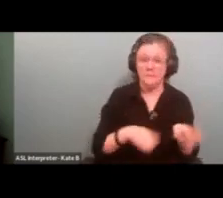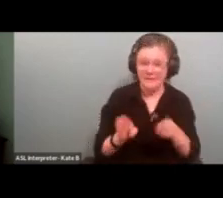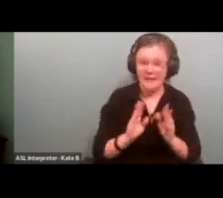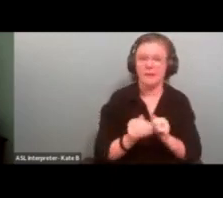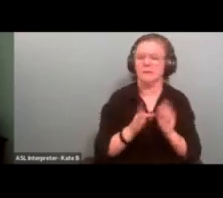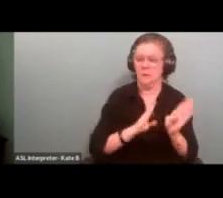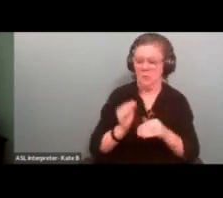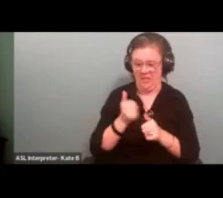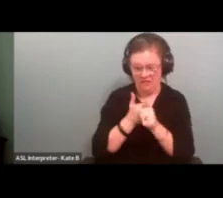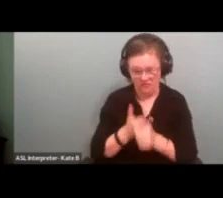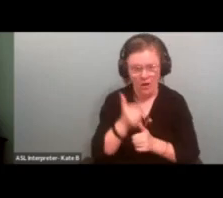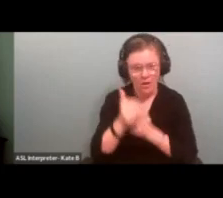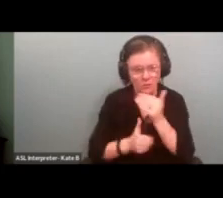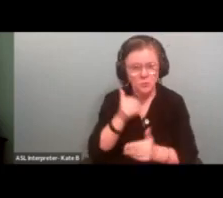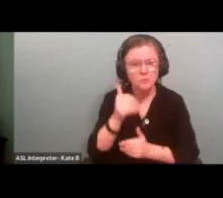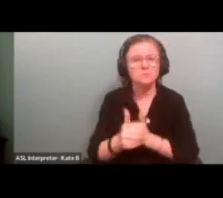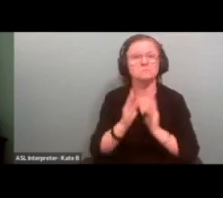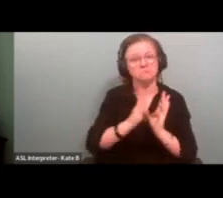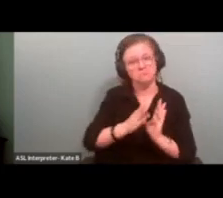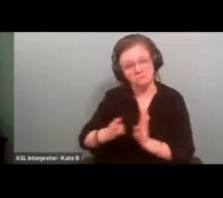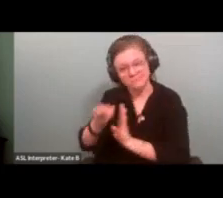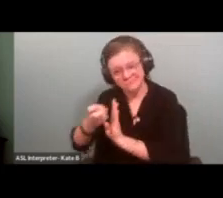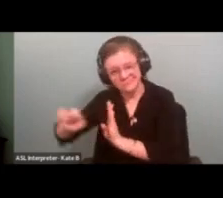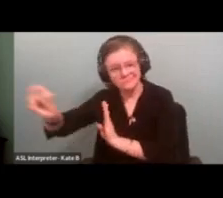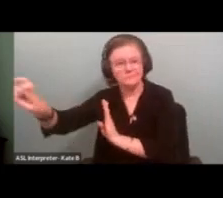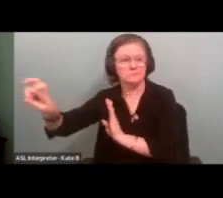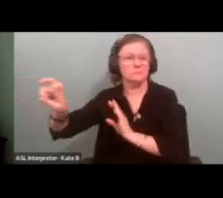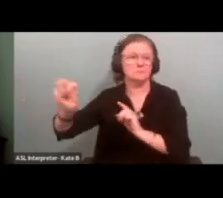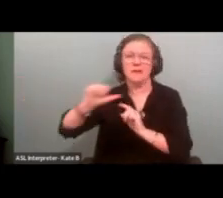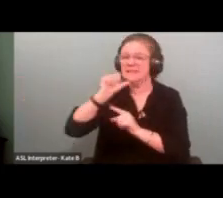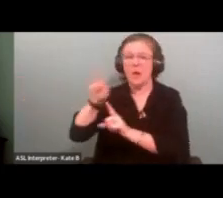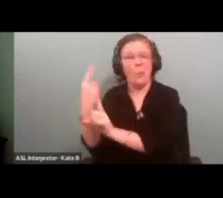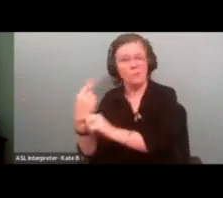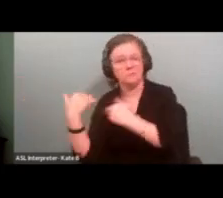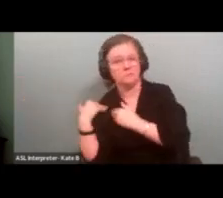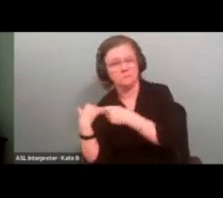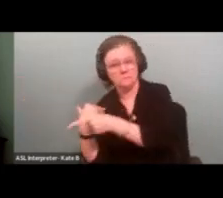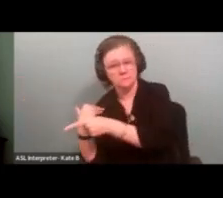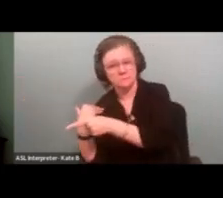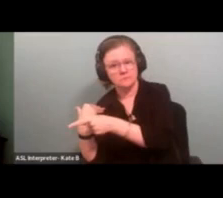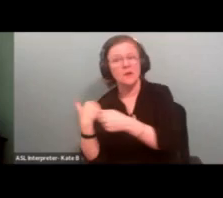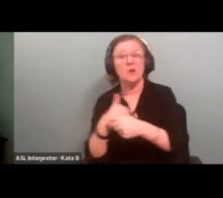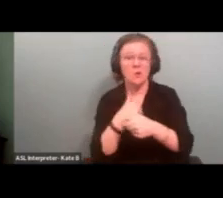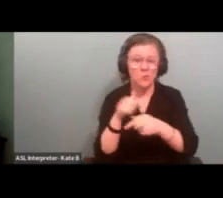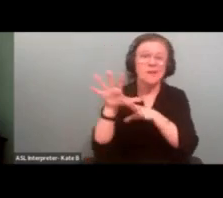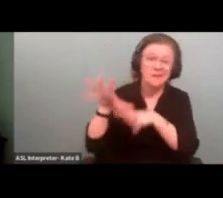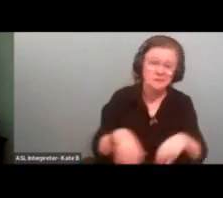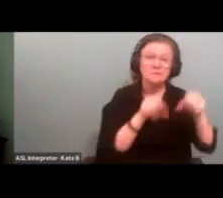wraparound, that this does not sit with the families alone. This system has to do A lot of work, they have to have a system